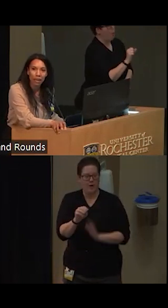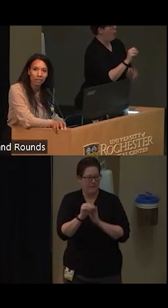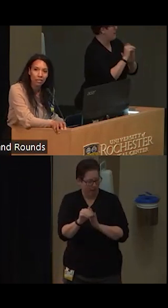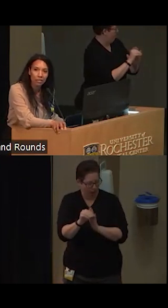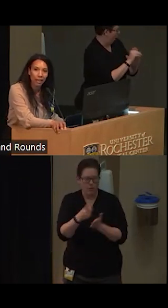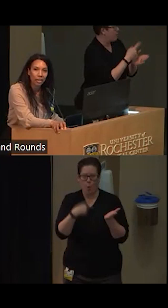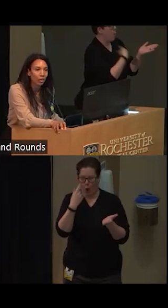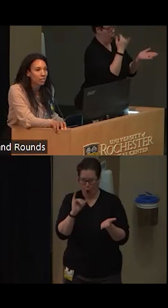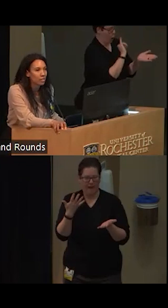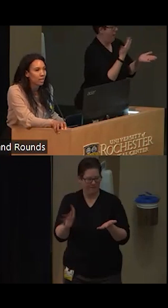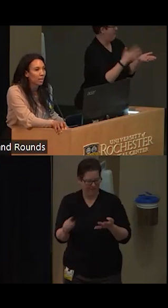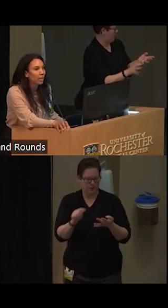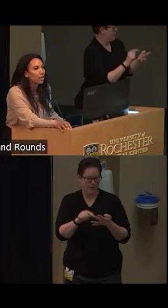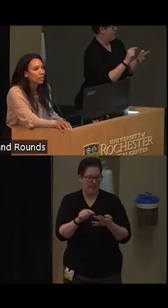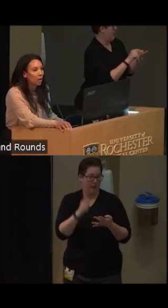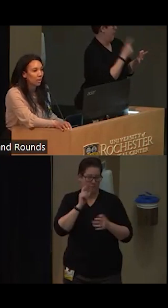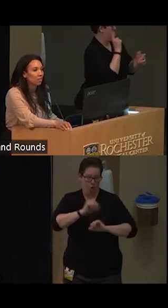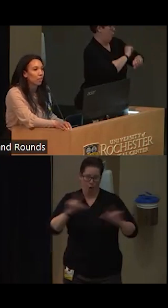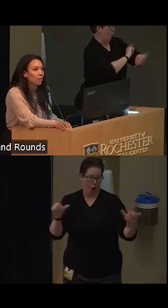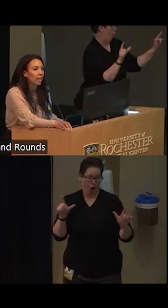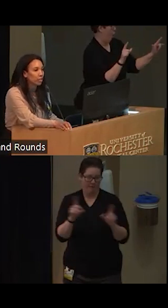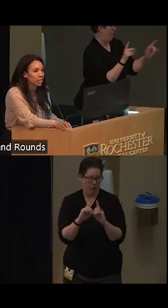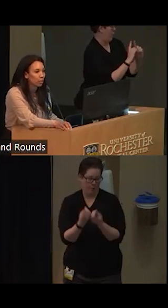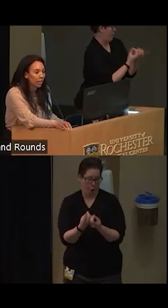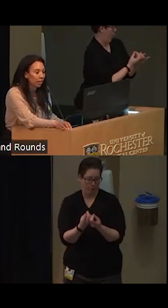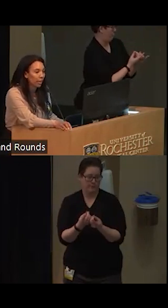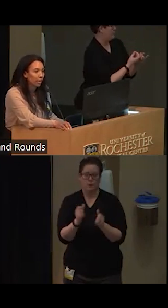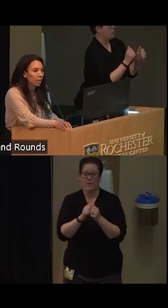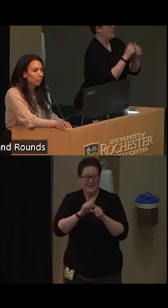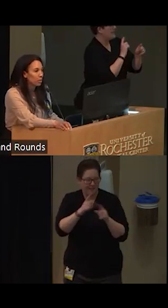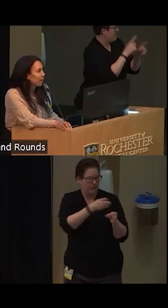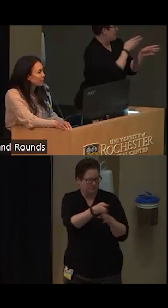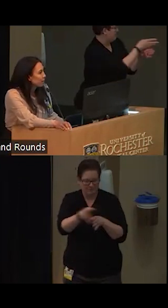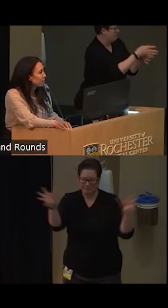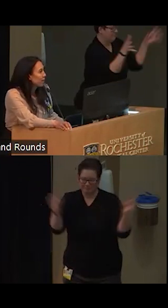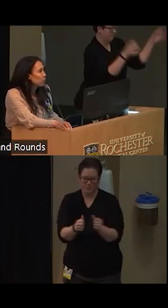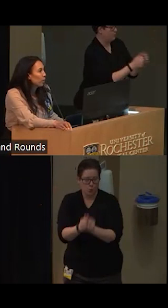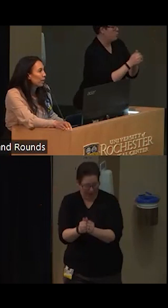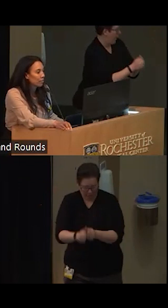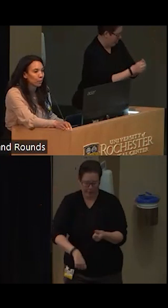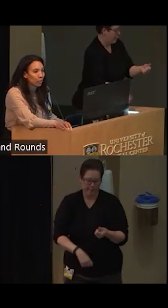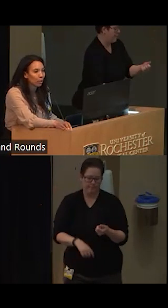what that looks like across the department from an interdisciplinary perspective and what everyone's